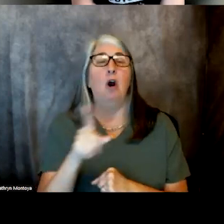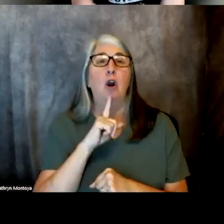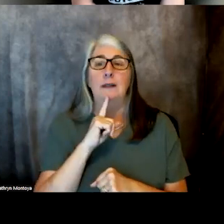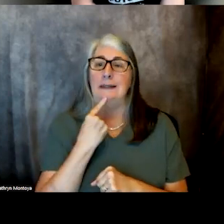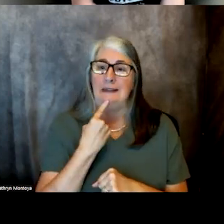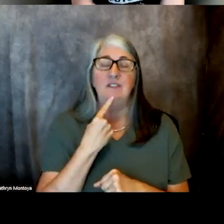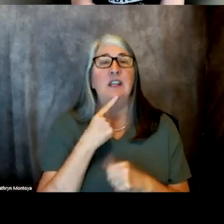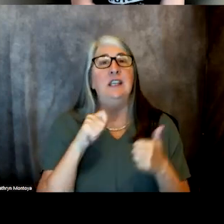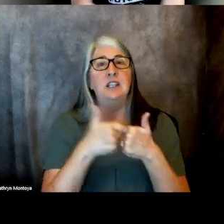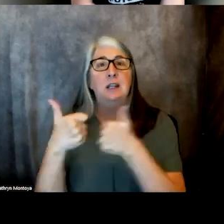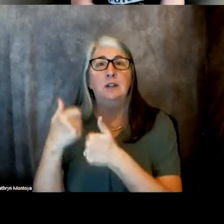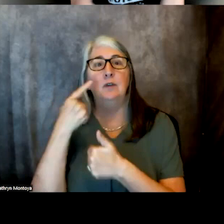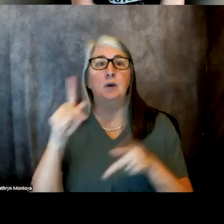WITH CRIMINAL JUSTICE BACKGROUNDS. HOPEFULLY